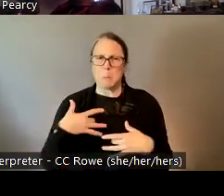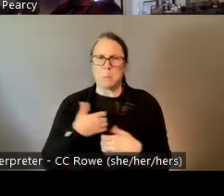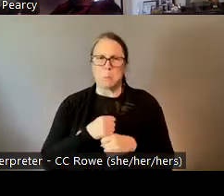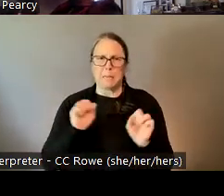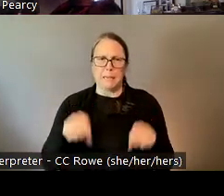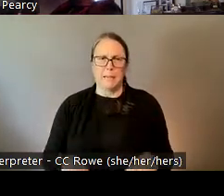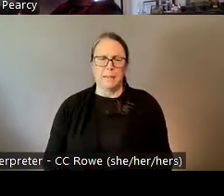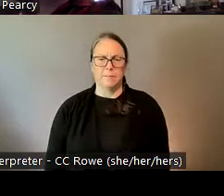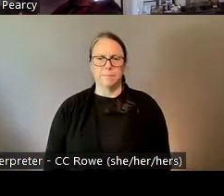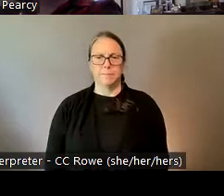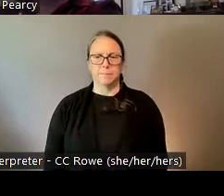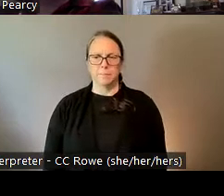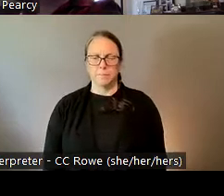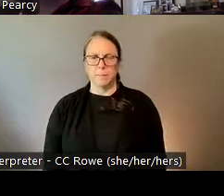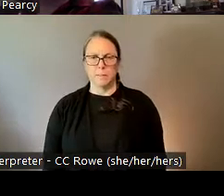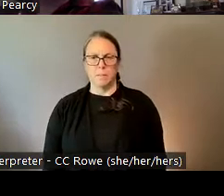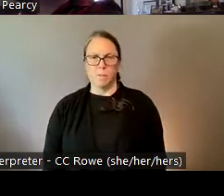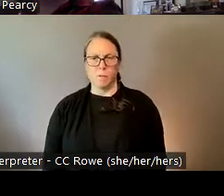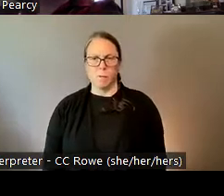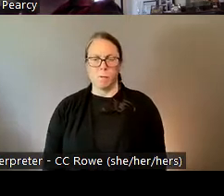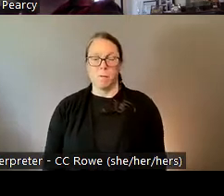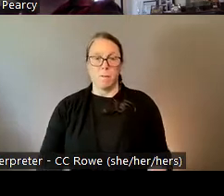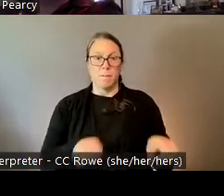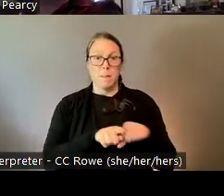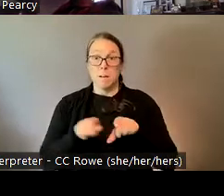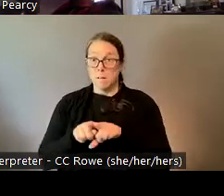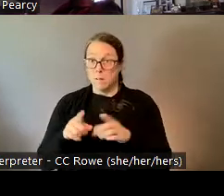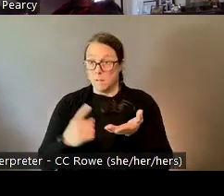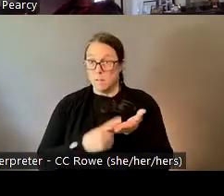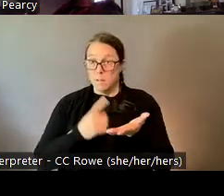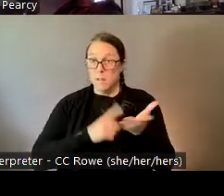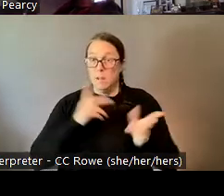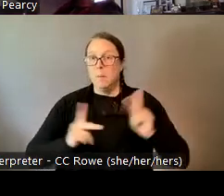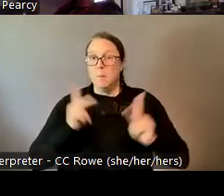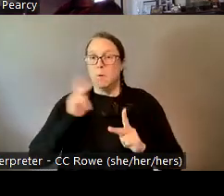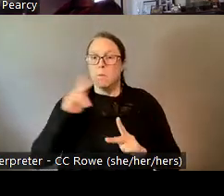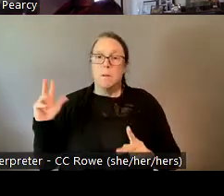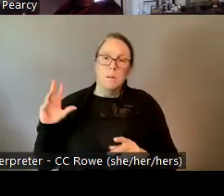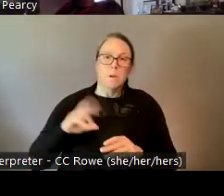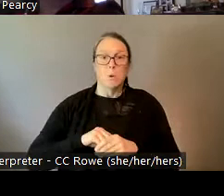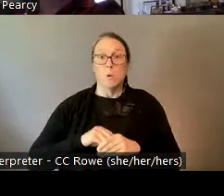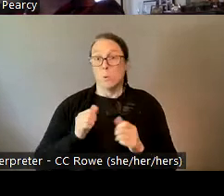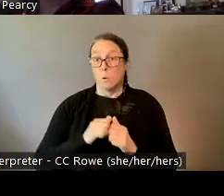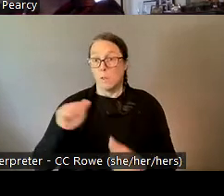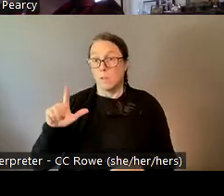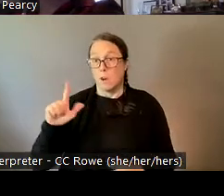And there's also, sometimes people will include within their alt text description,